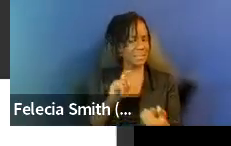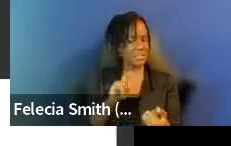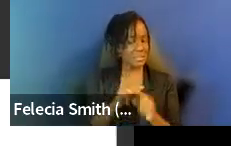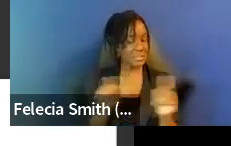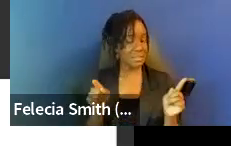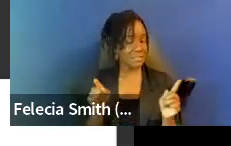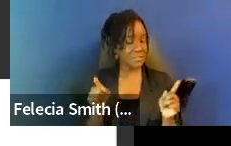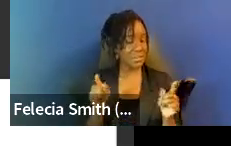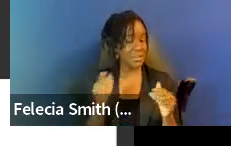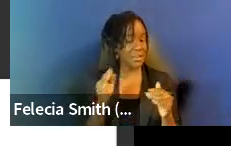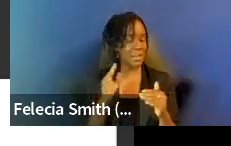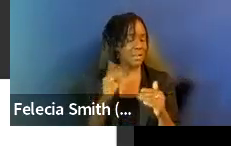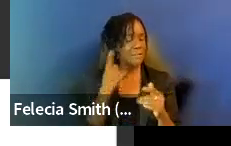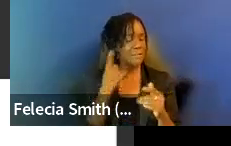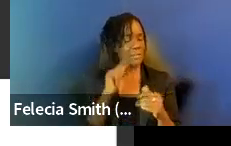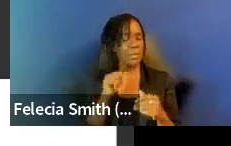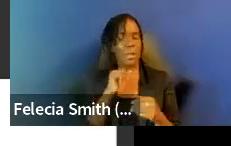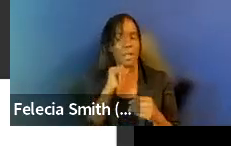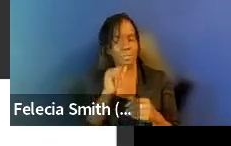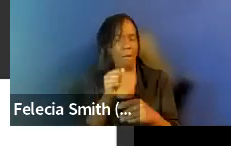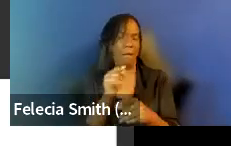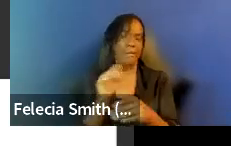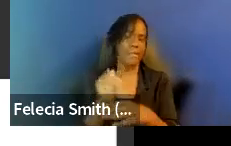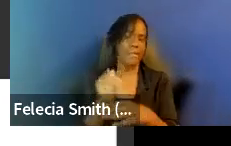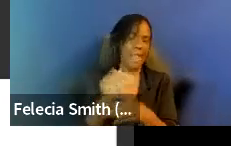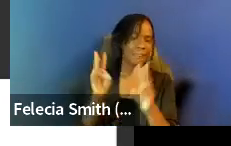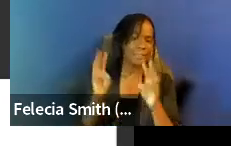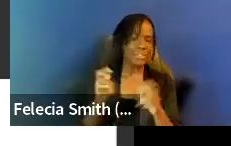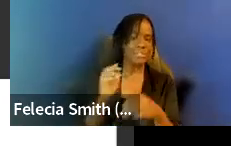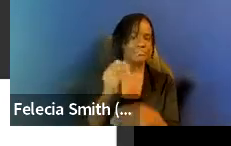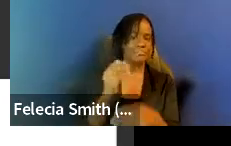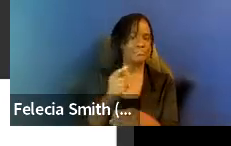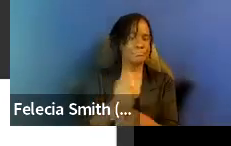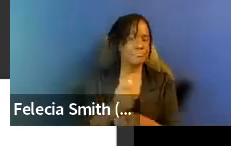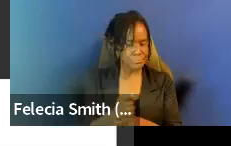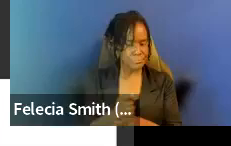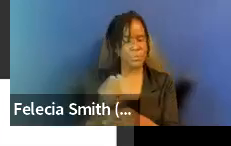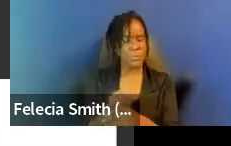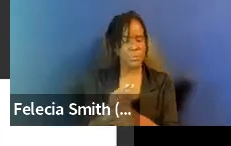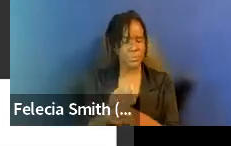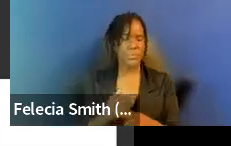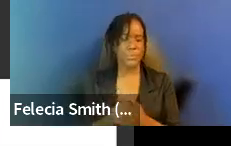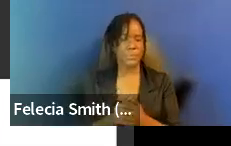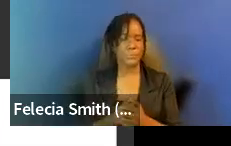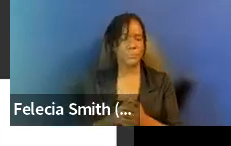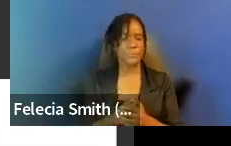more people that are not co-located that need to be part of that appointment. So this is